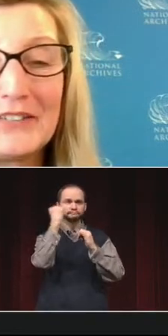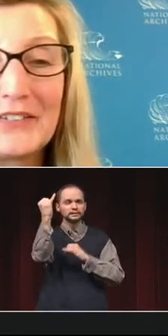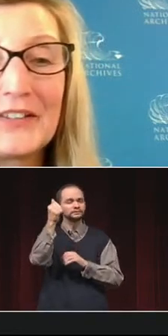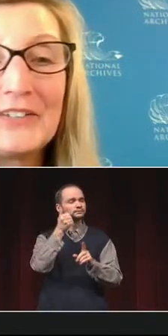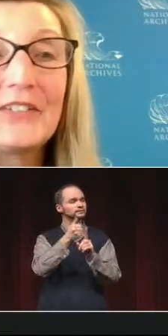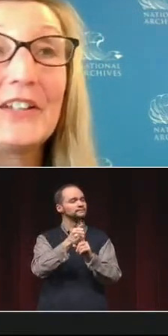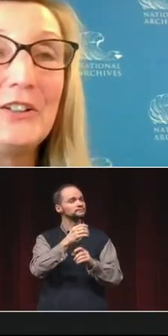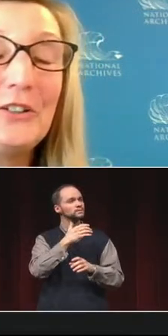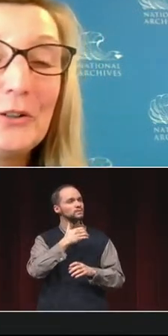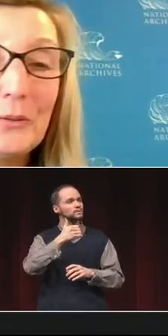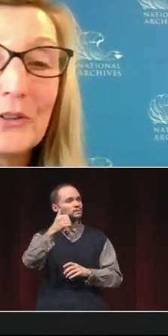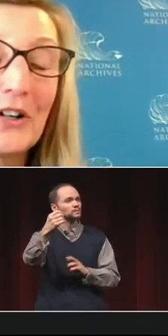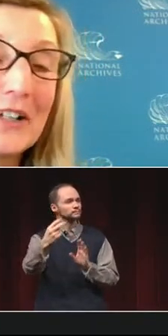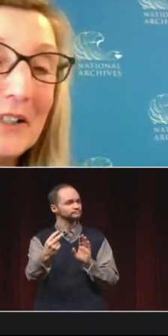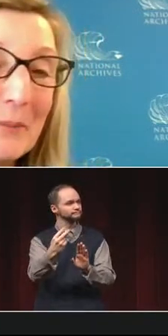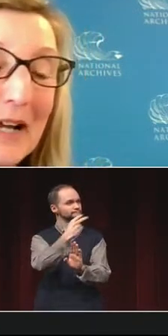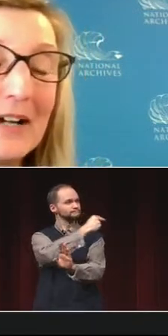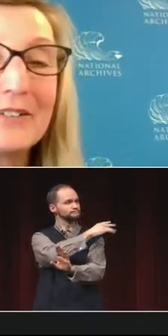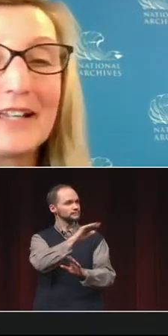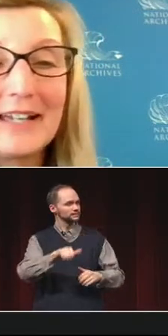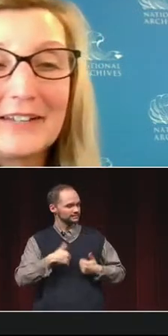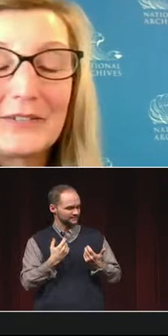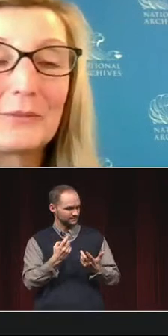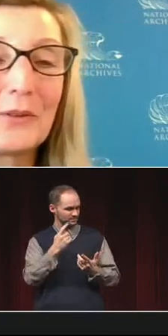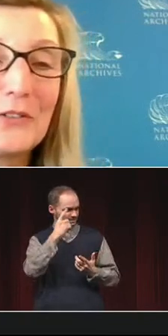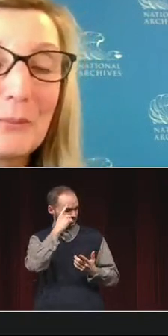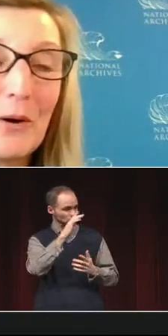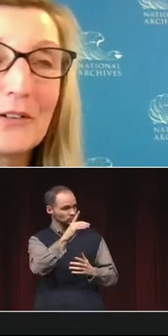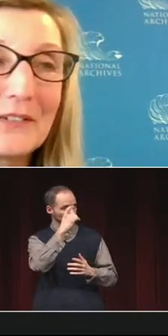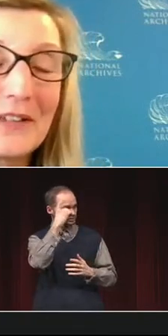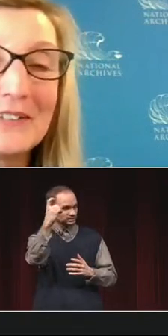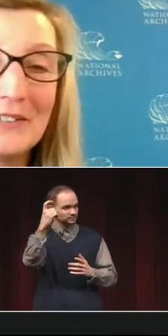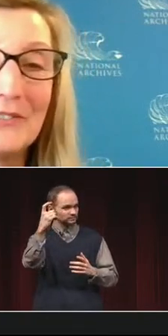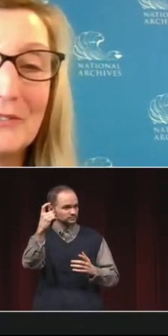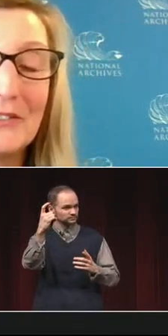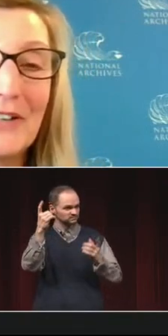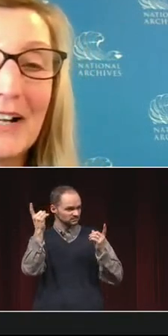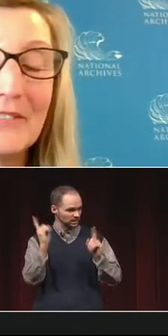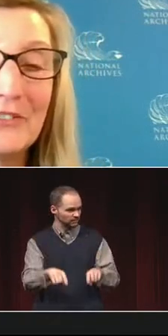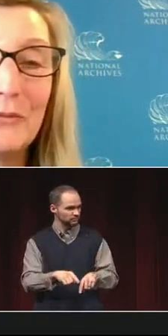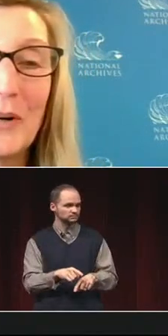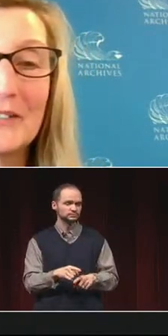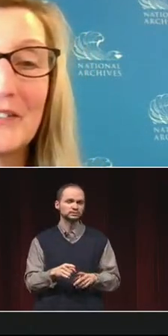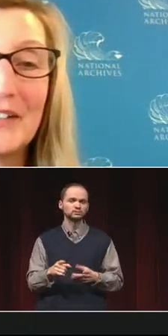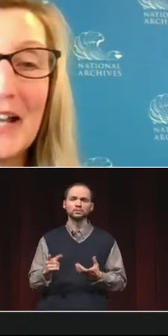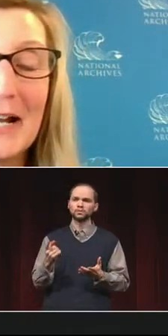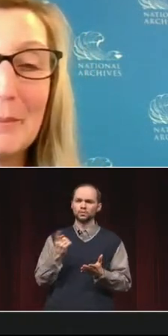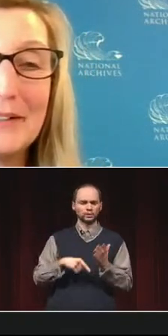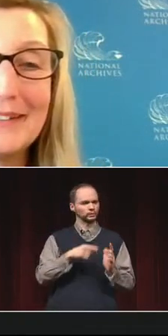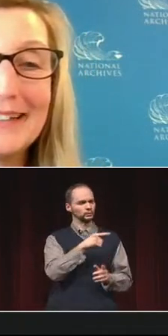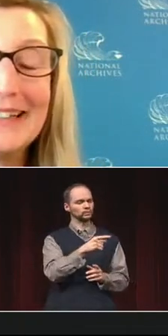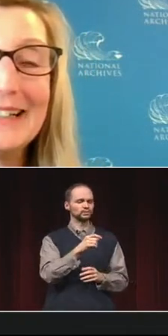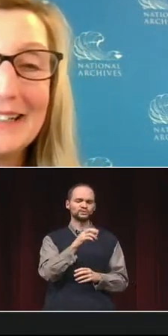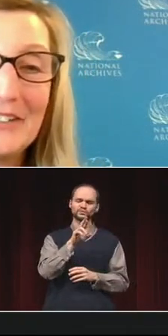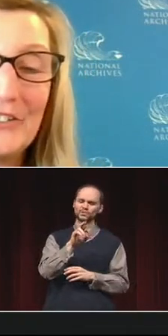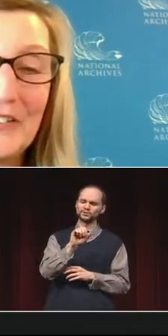The things that you were talking about as Rosa Parks in 1955 that you wanted to see happen.